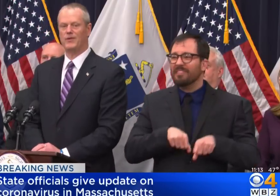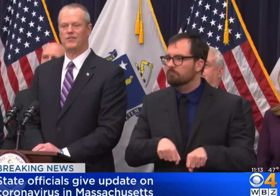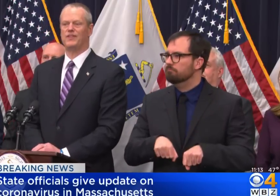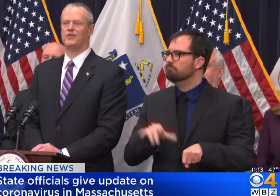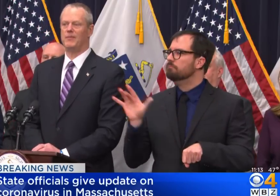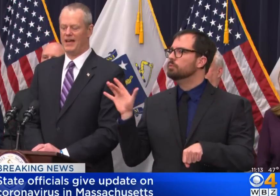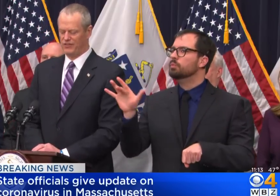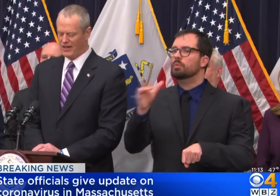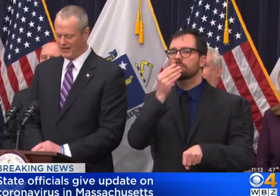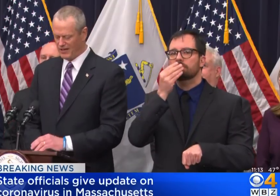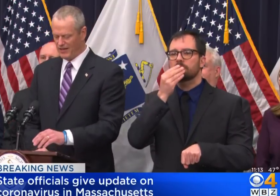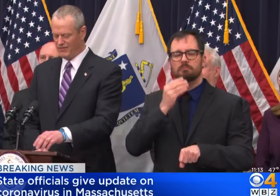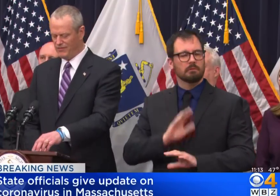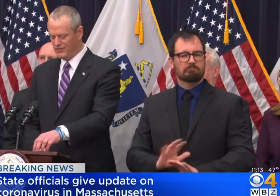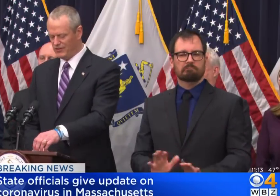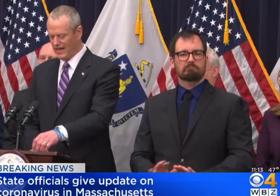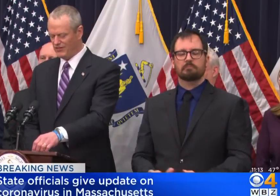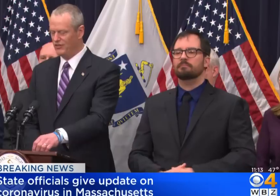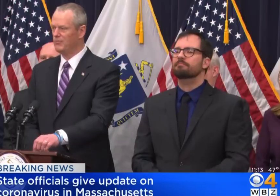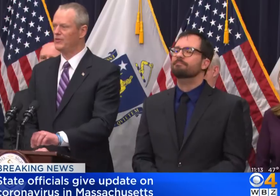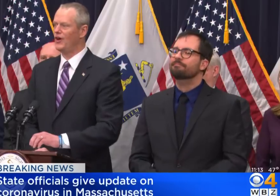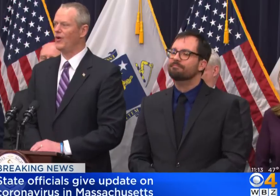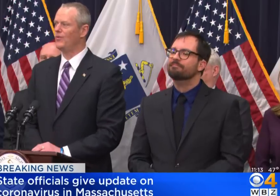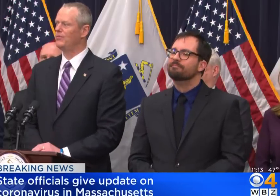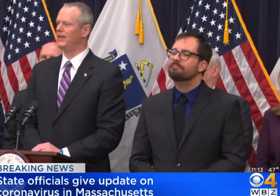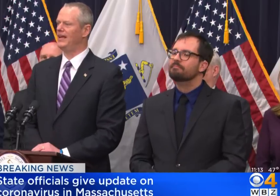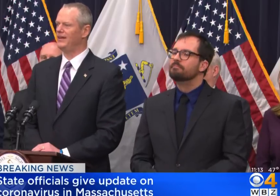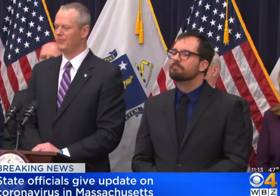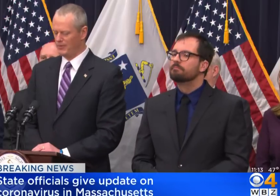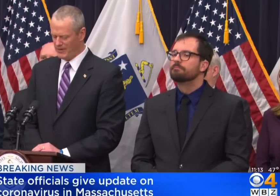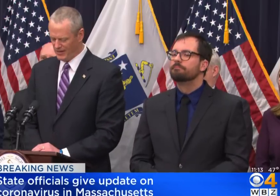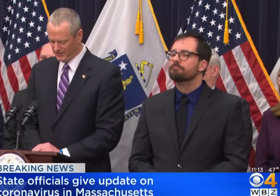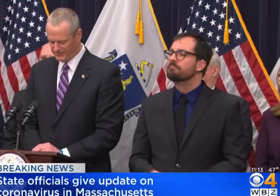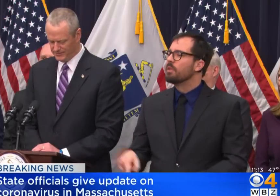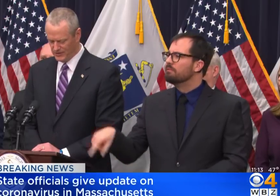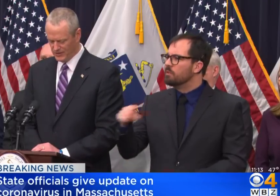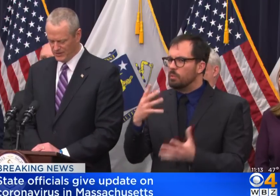YEARS WORTH OF CANNED SOUP MEANS YOUR NEIGHBOR WILL HAVE TO GO WITHOUT.